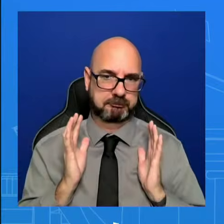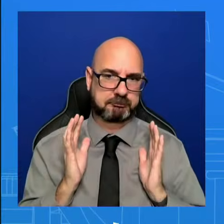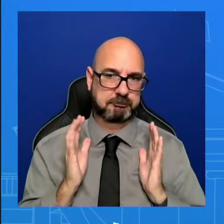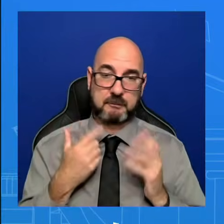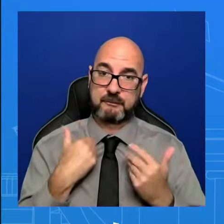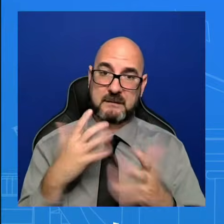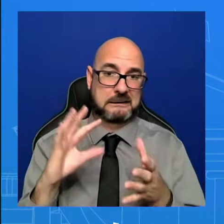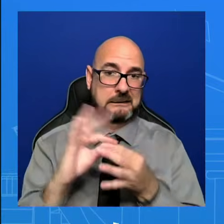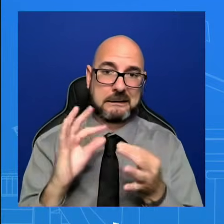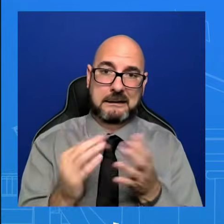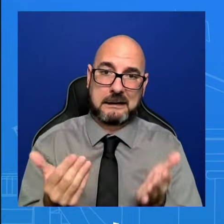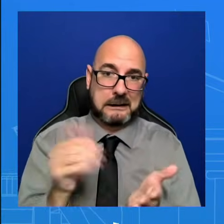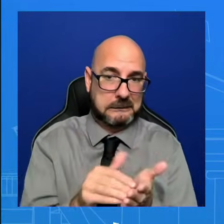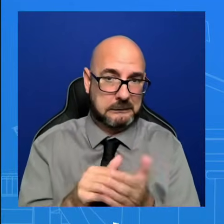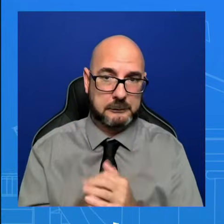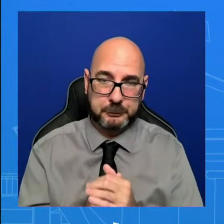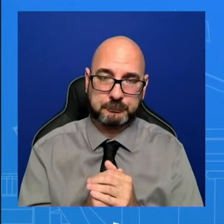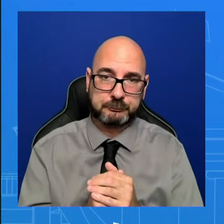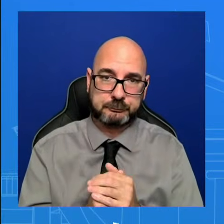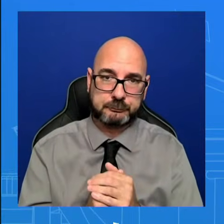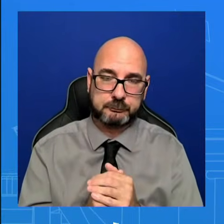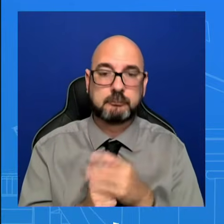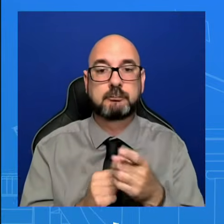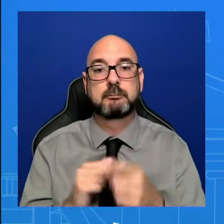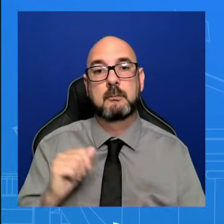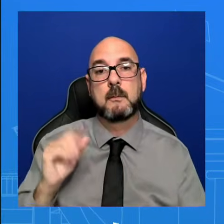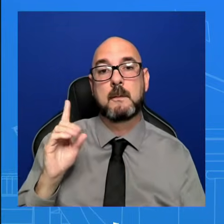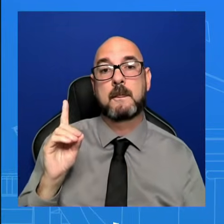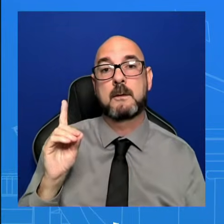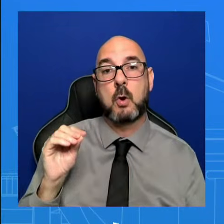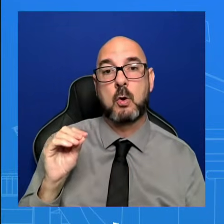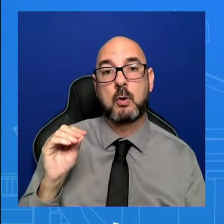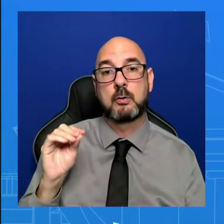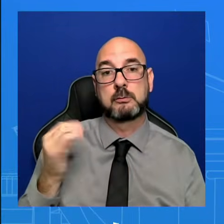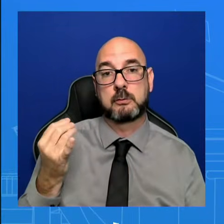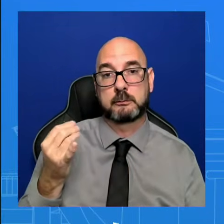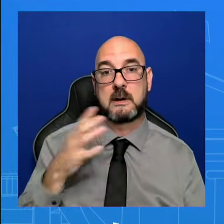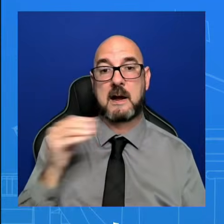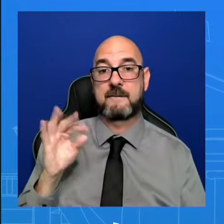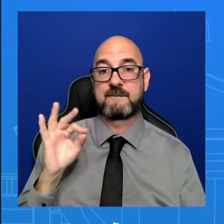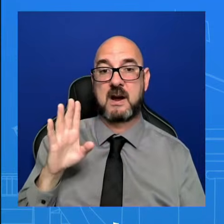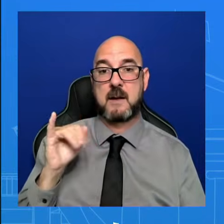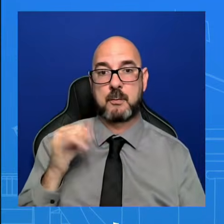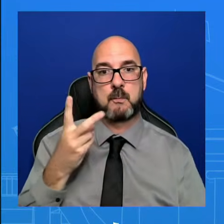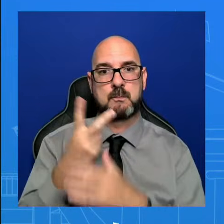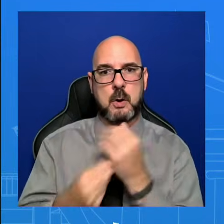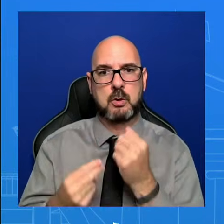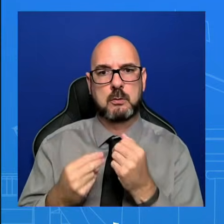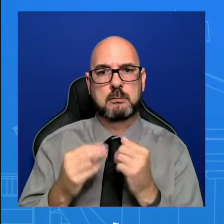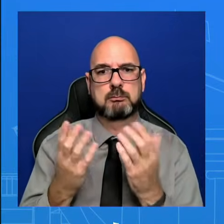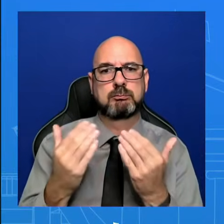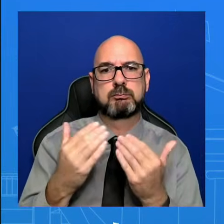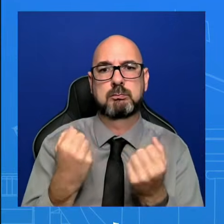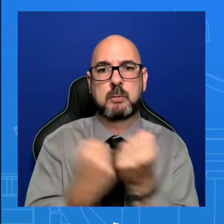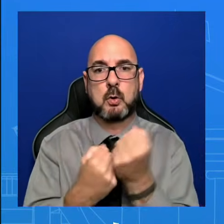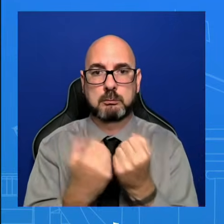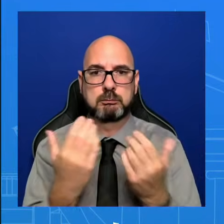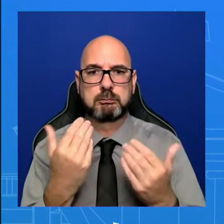is that the DOJ and FBI is going to continue to offer support to universities and colleges with --